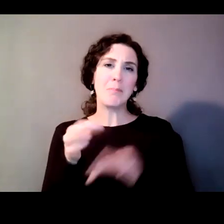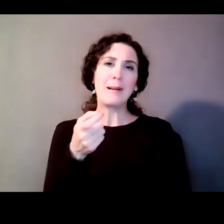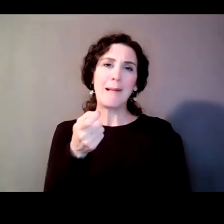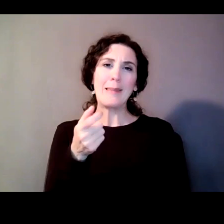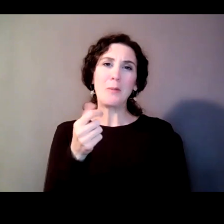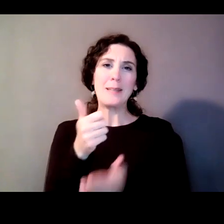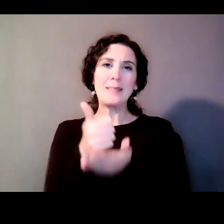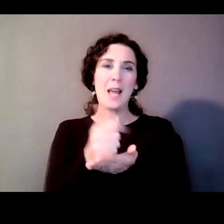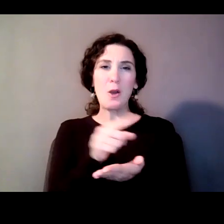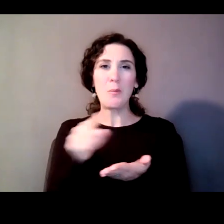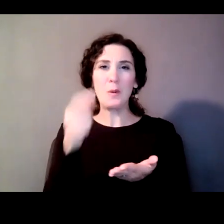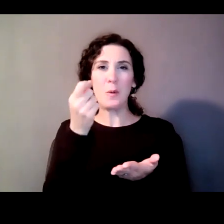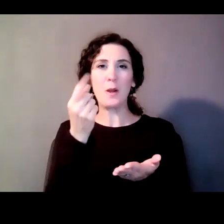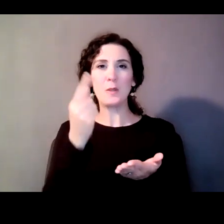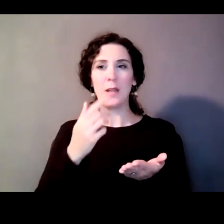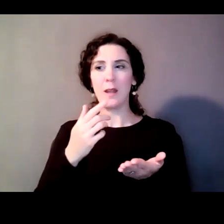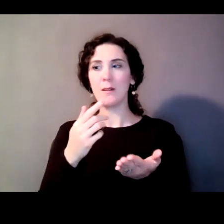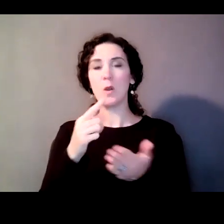helping you guys to understand what specialty coffee is